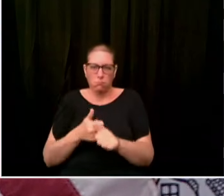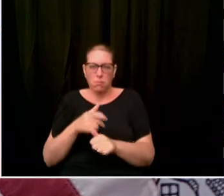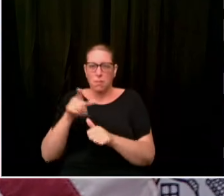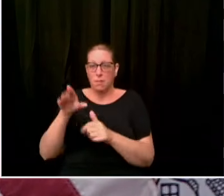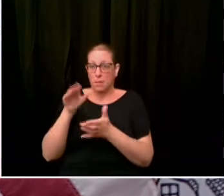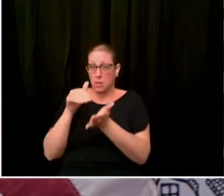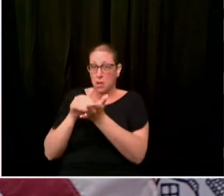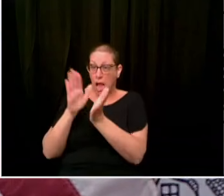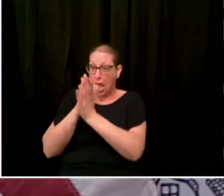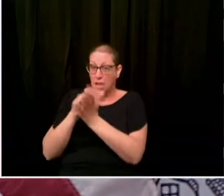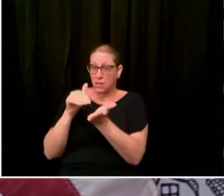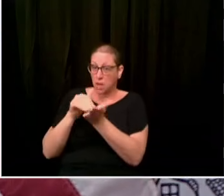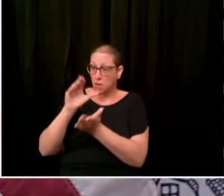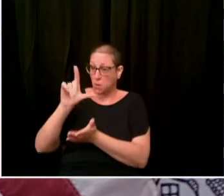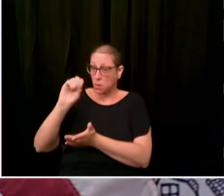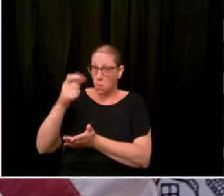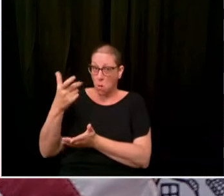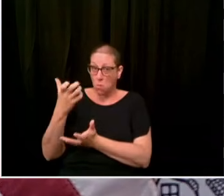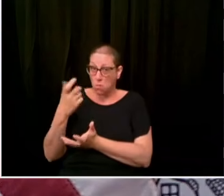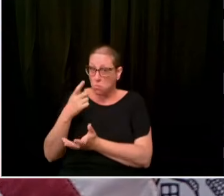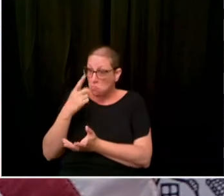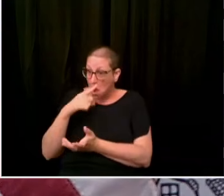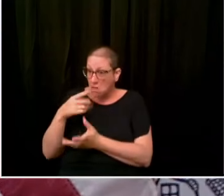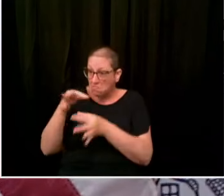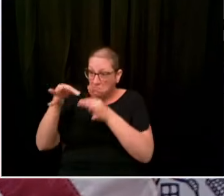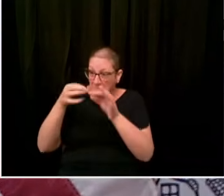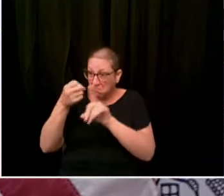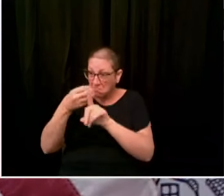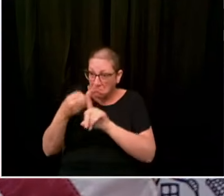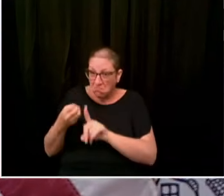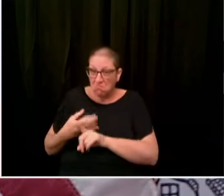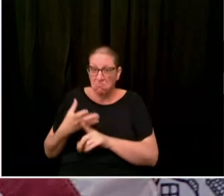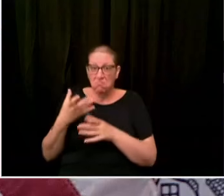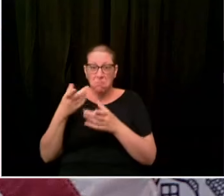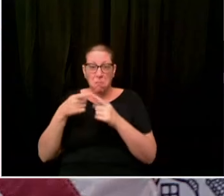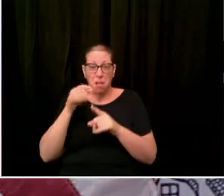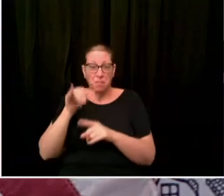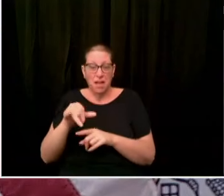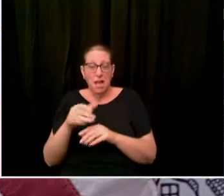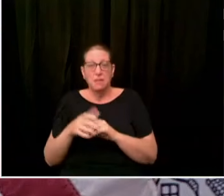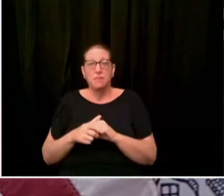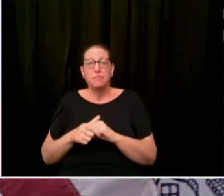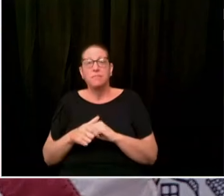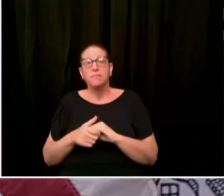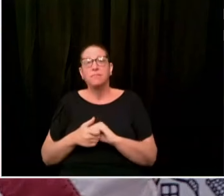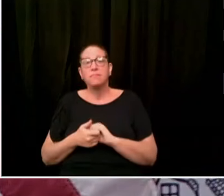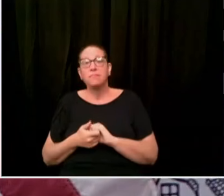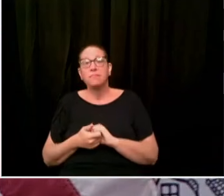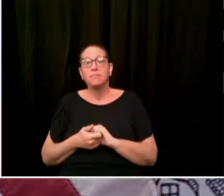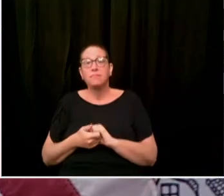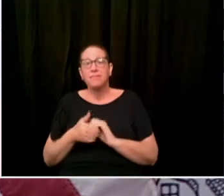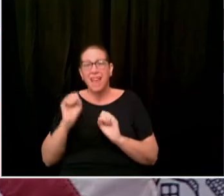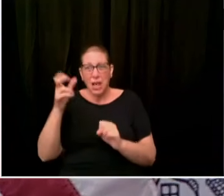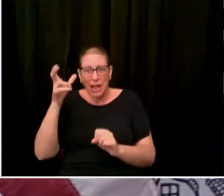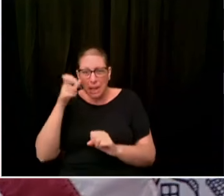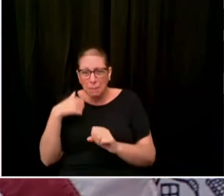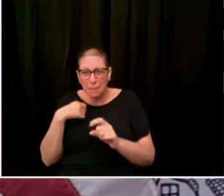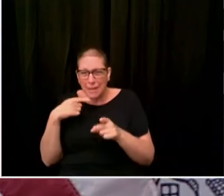SUPPORTED IN IT. DR. LONG, TALK ABOUT THE RESOURCE NAVIGATORS AND THE ROLE THEY'LL PLAY. I KNOW HE'S OUT